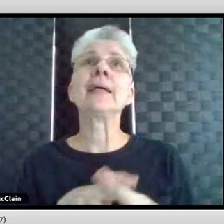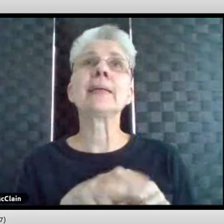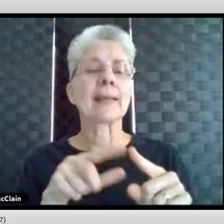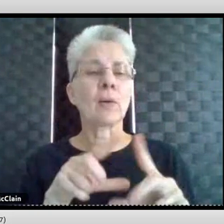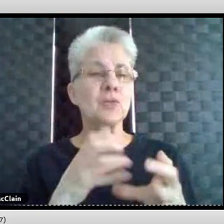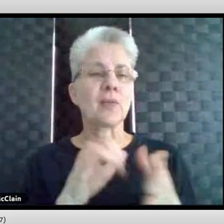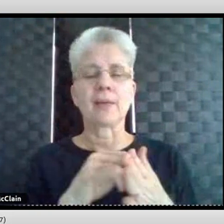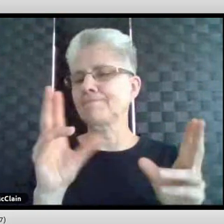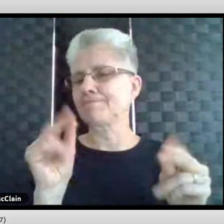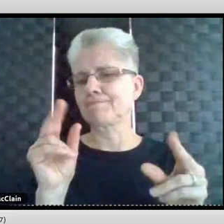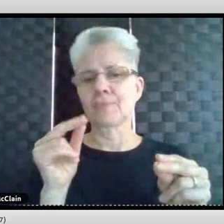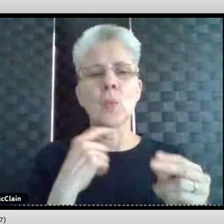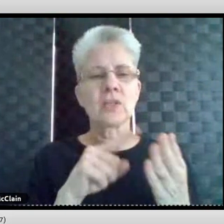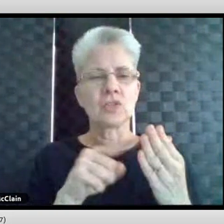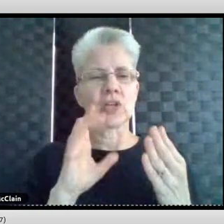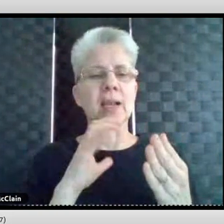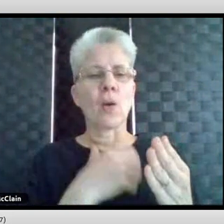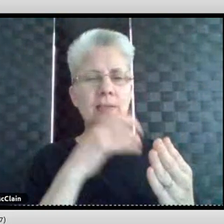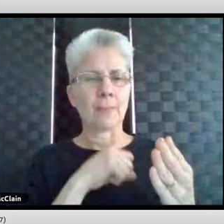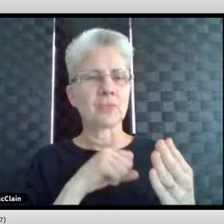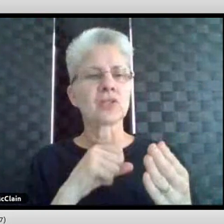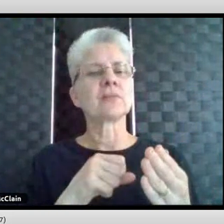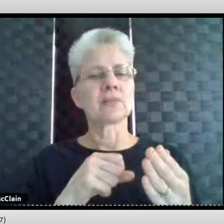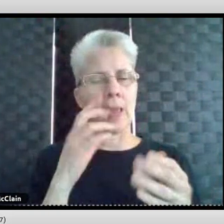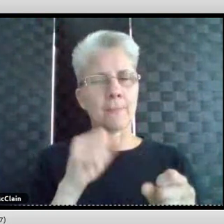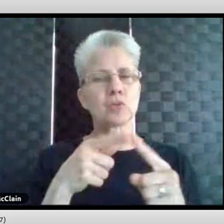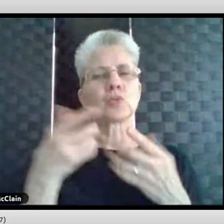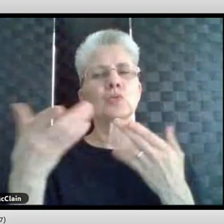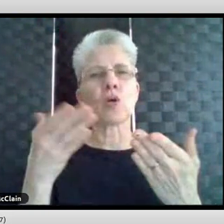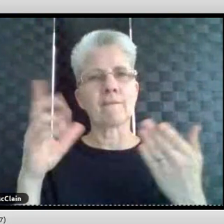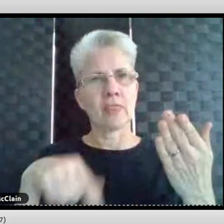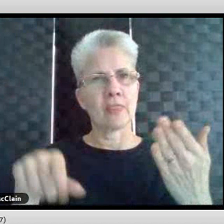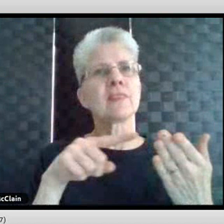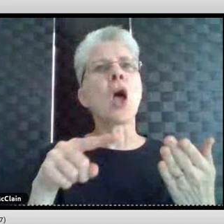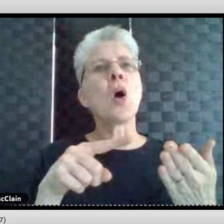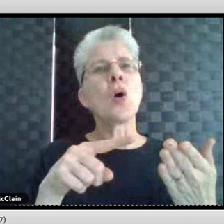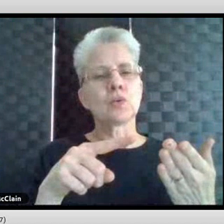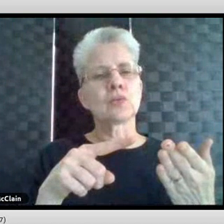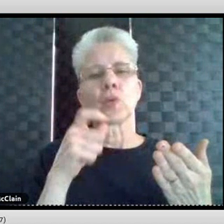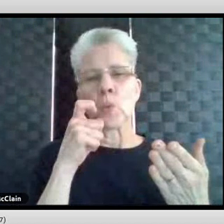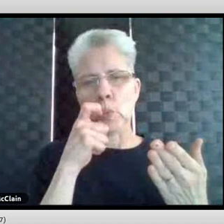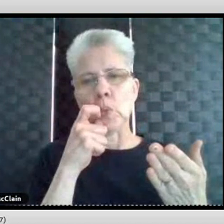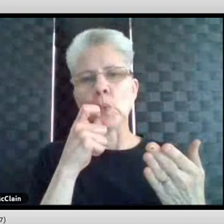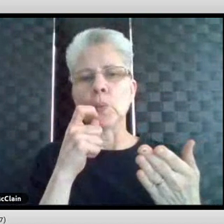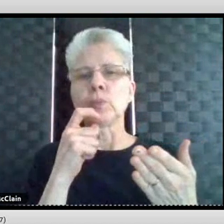So we need to check our assumptions at the door to be able to serve those pieces of our long tail effectively.